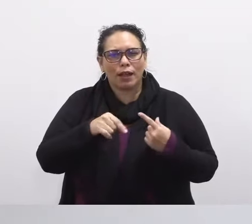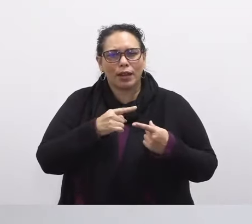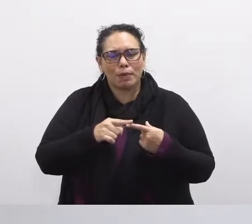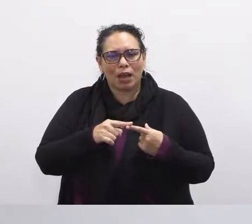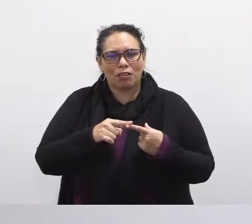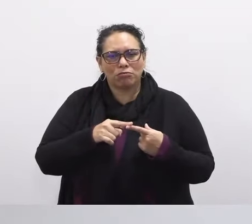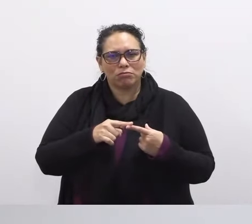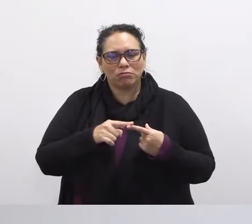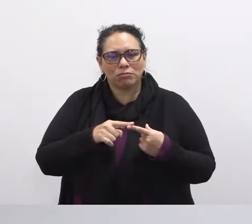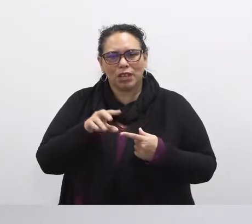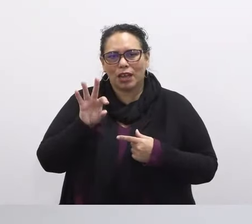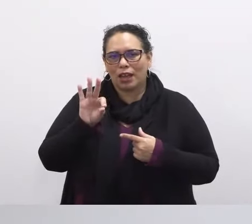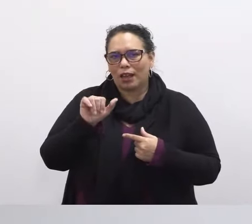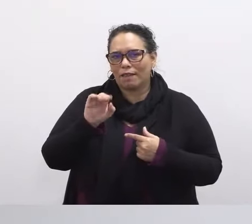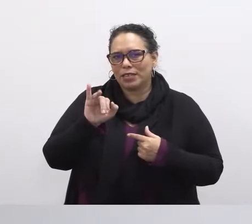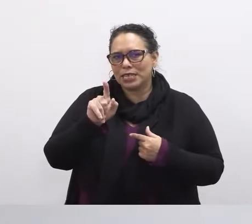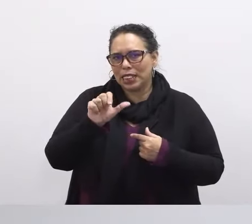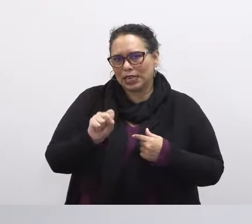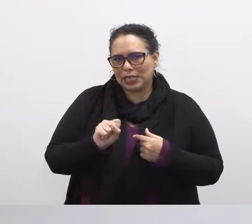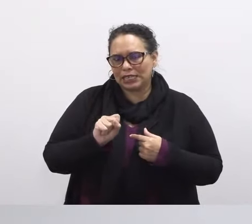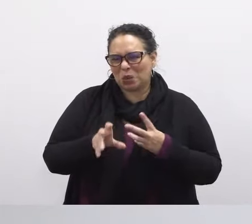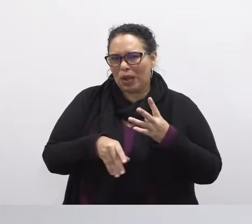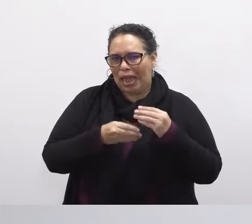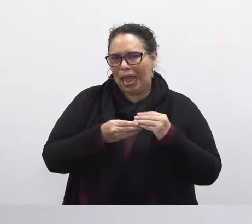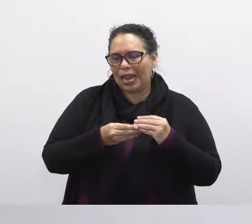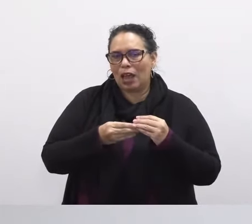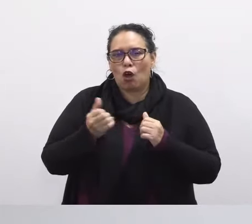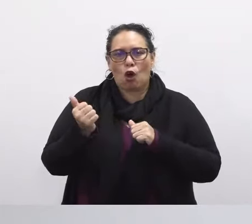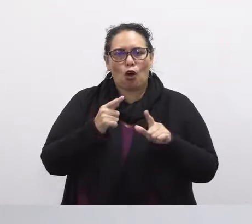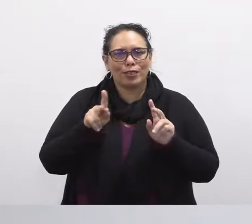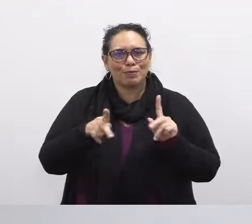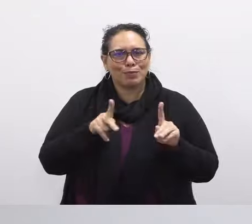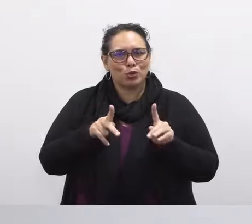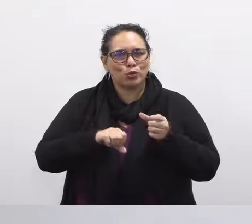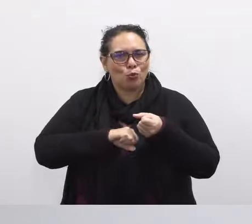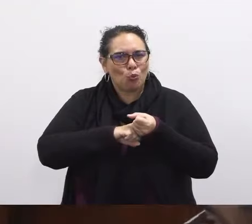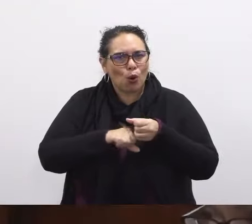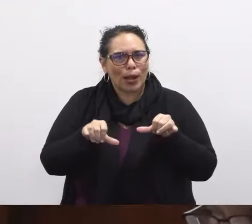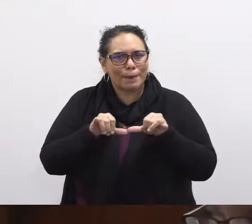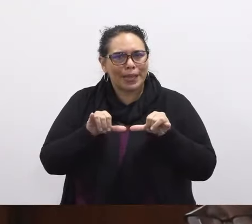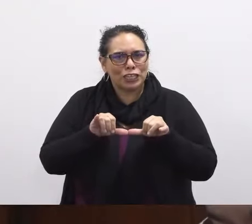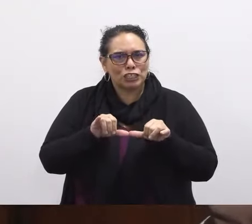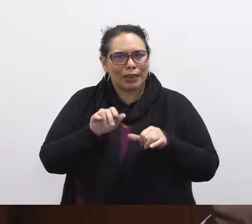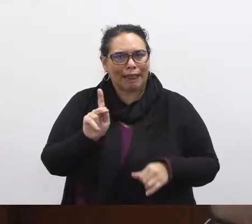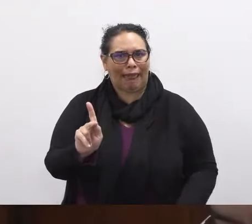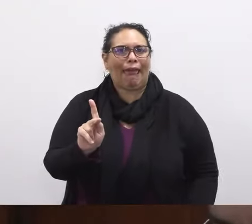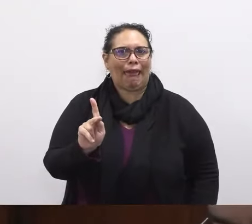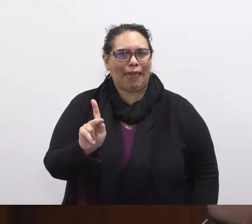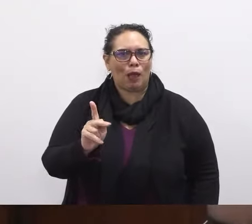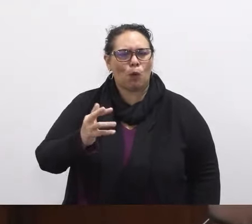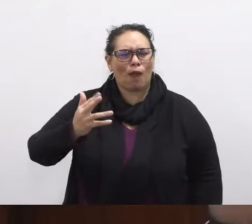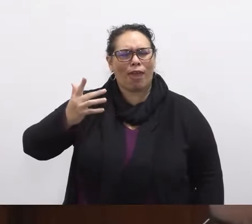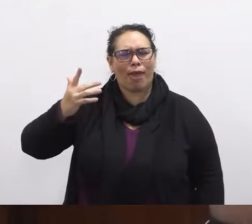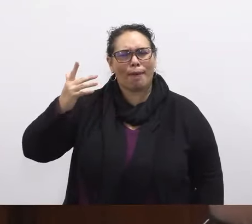I wanna thank all of the folks who supported measure K back in the day. All of our taxpayers that said yes